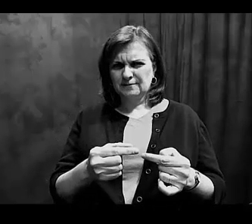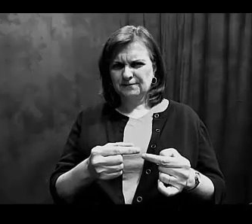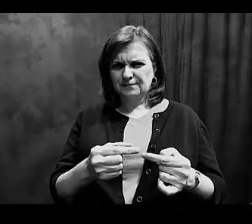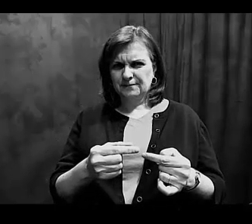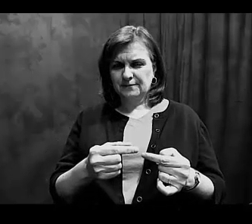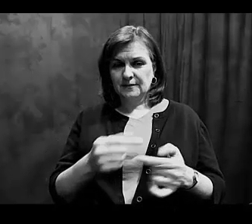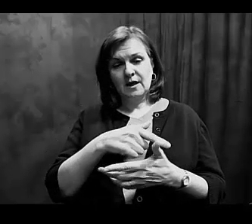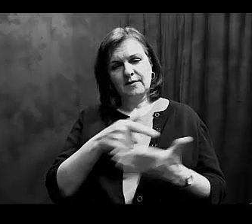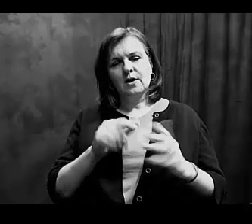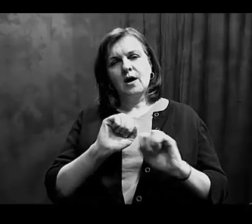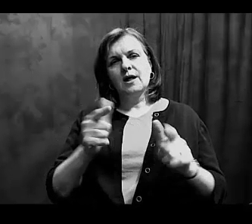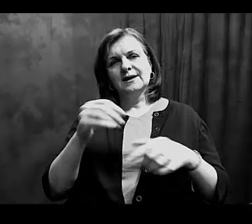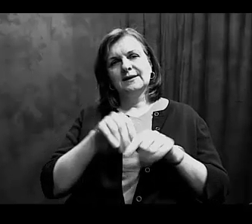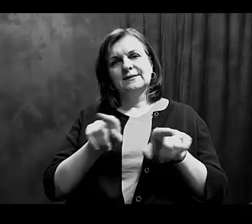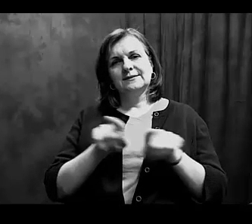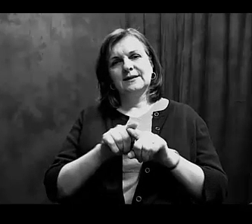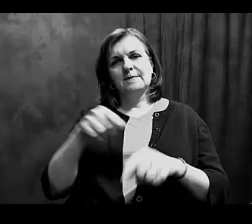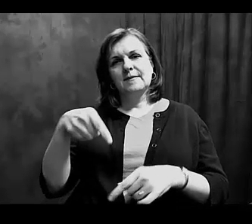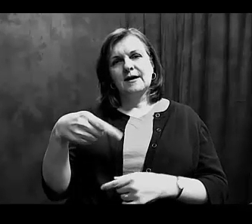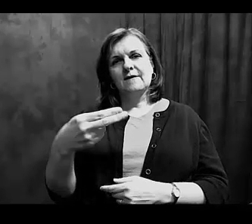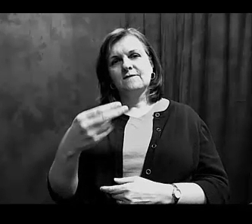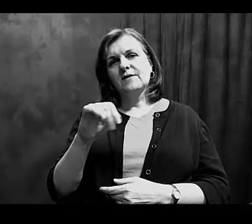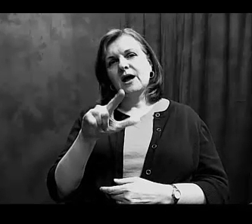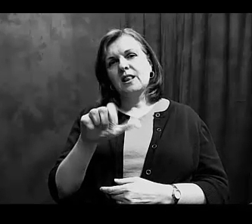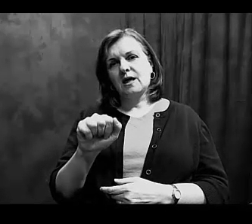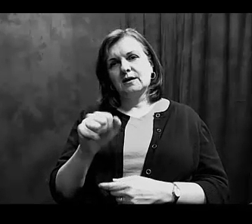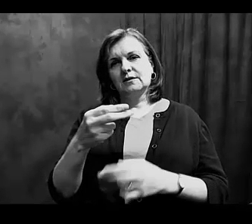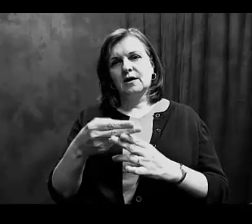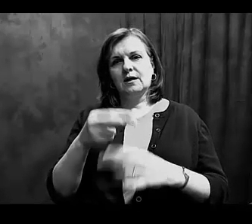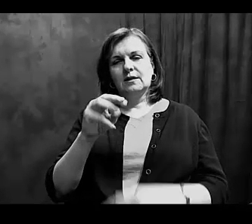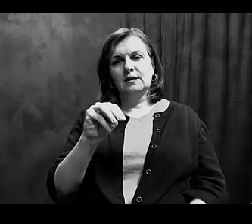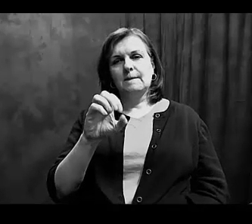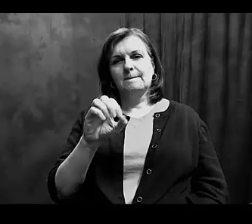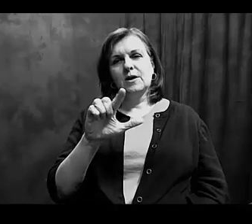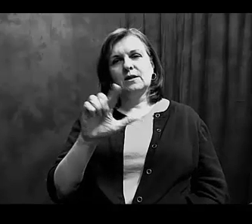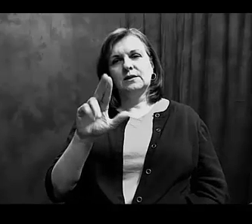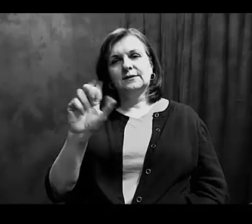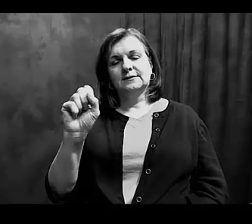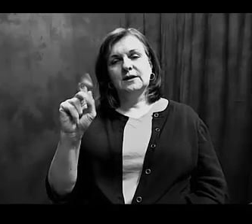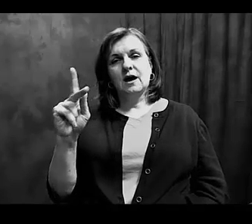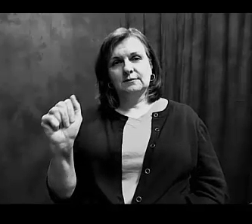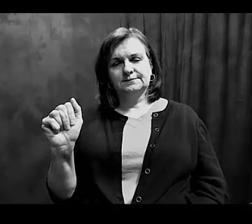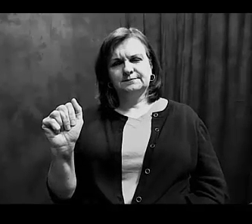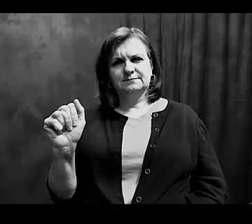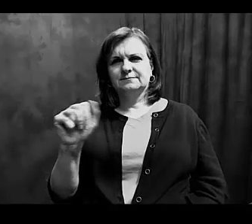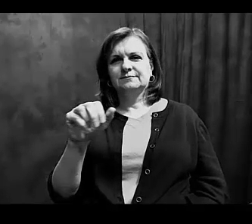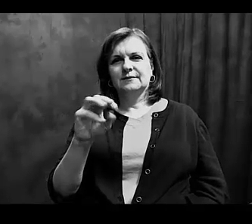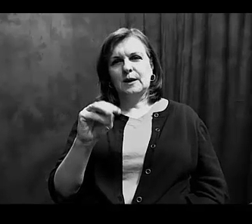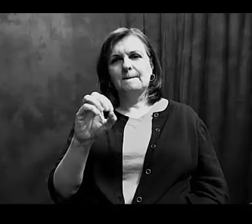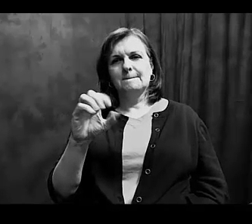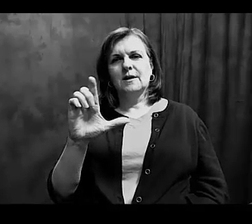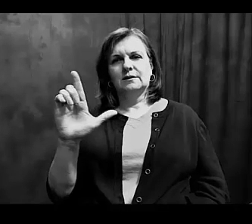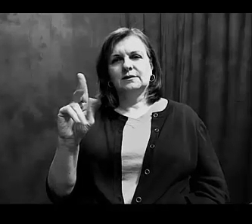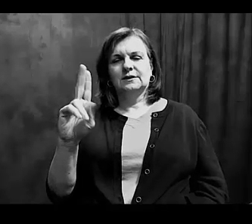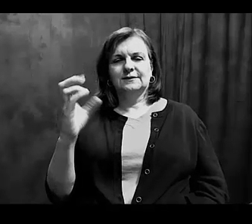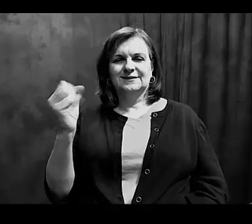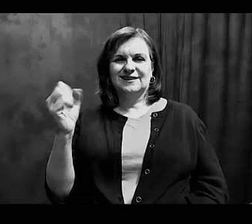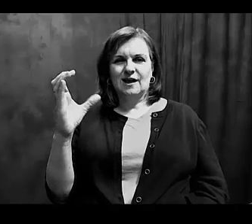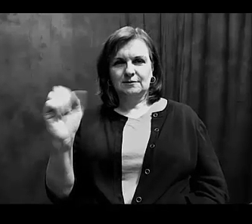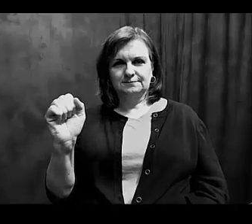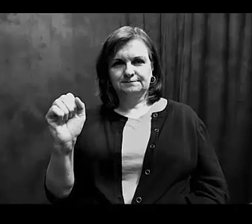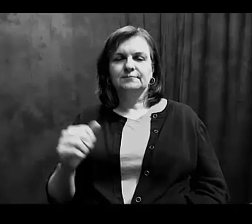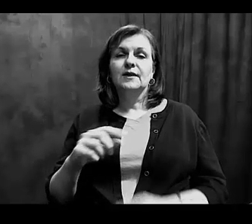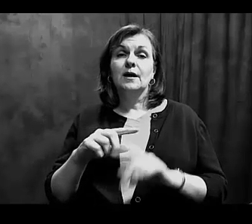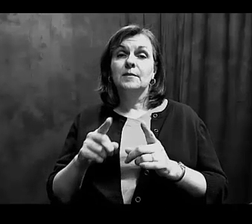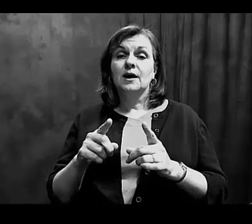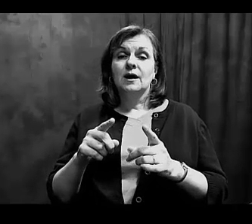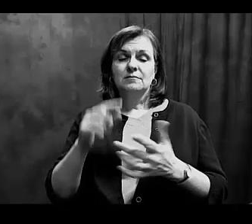well they are all in the same Phyla right -- they are all in Phylum Mollusca